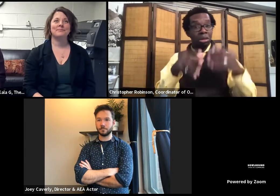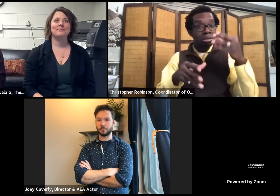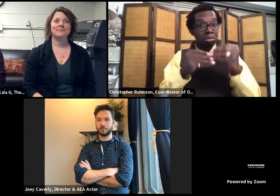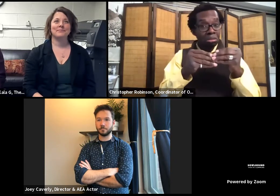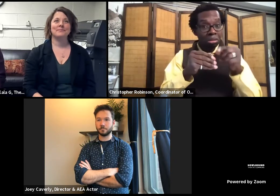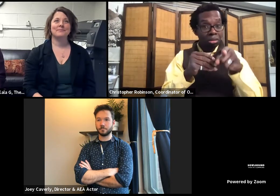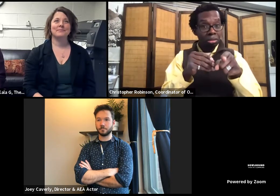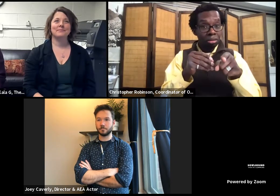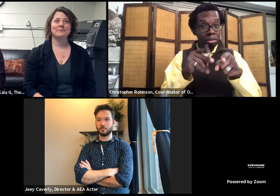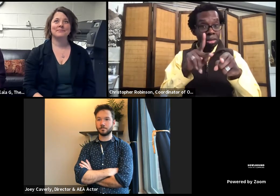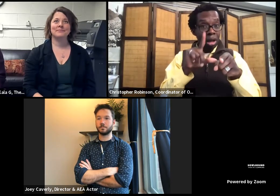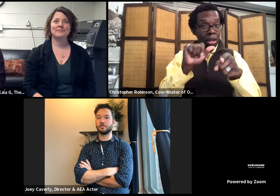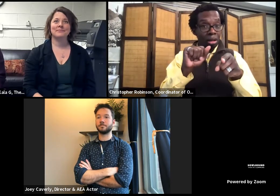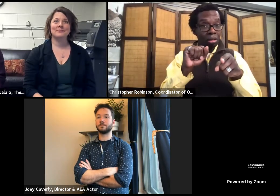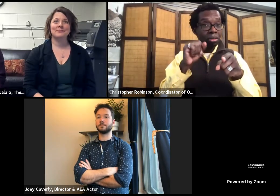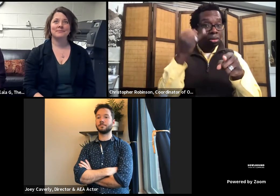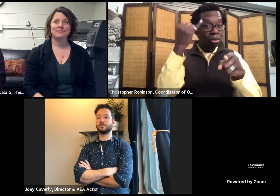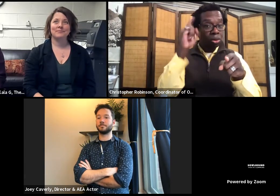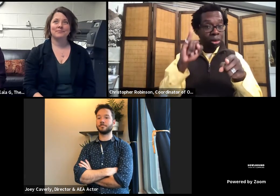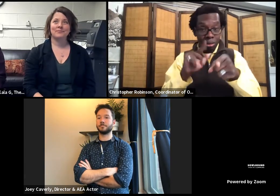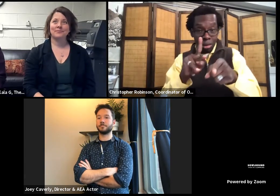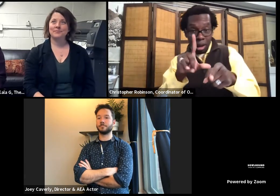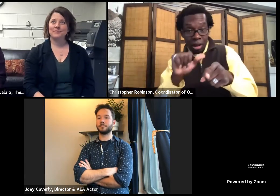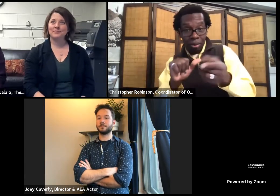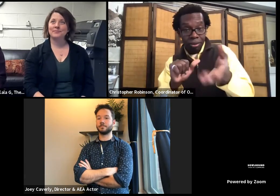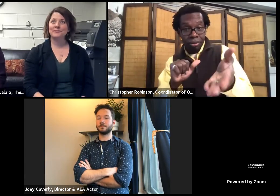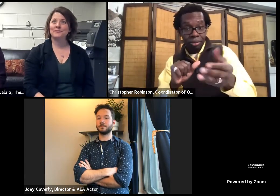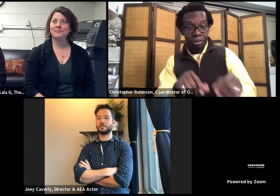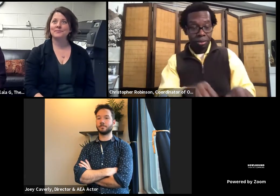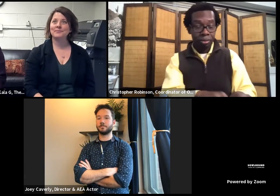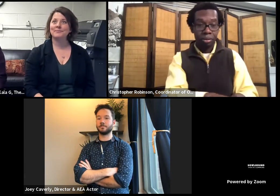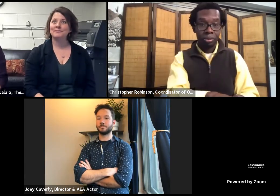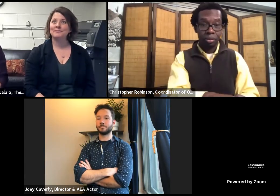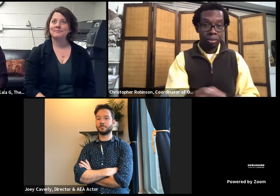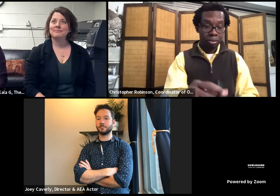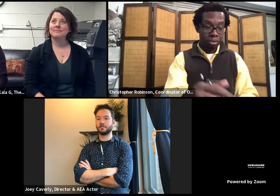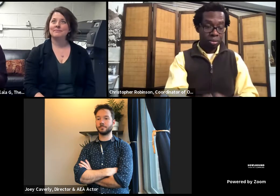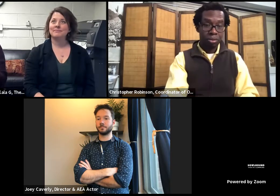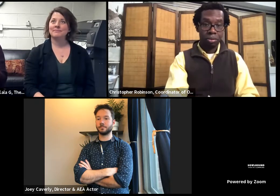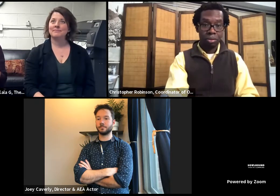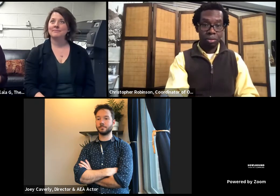to make sure we're not overlooking those groups. Kala, did you have something to add?